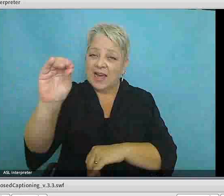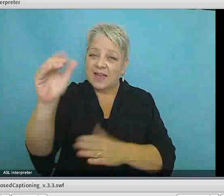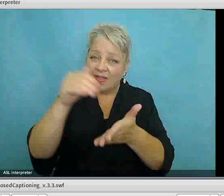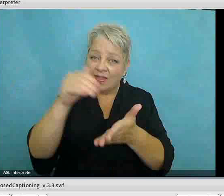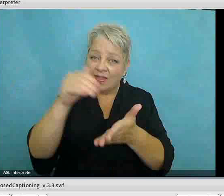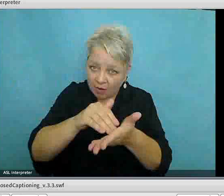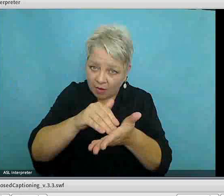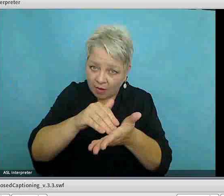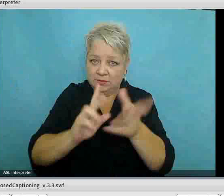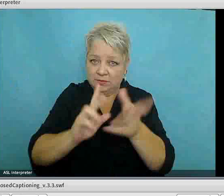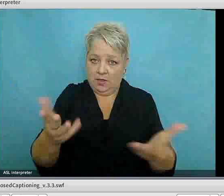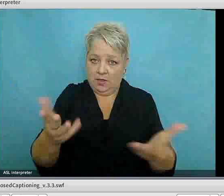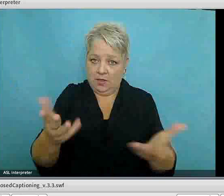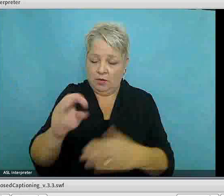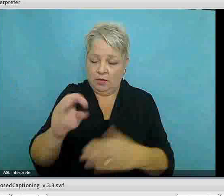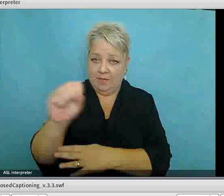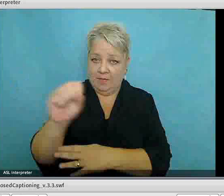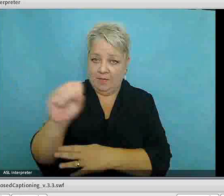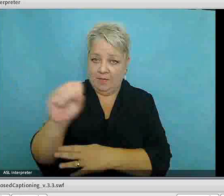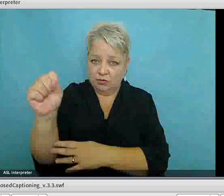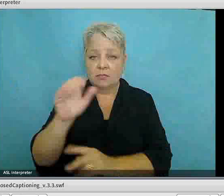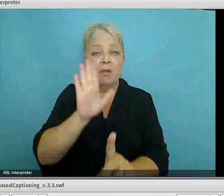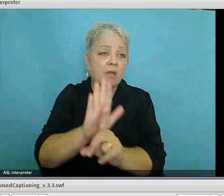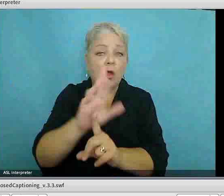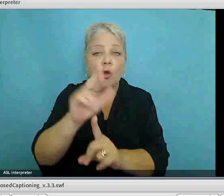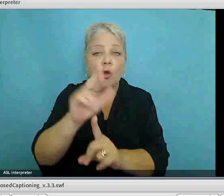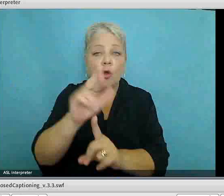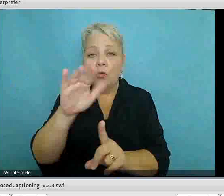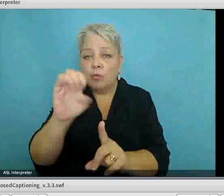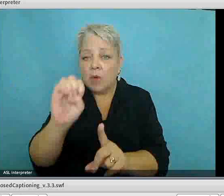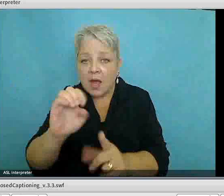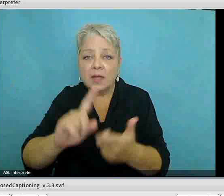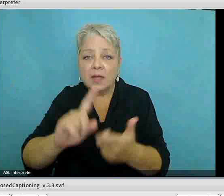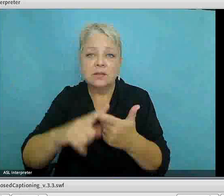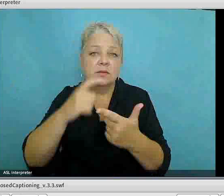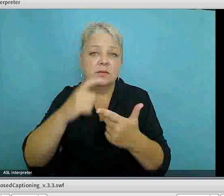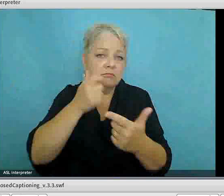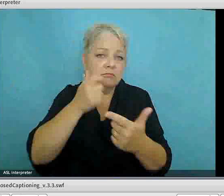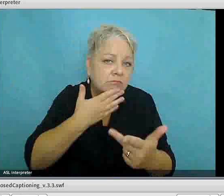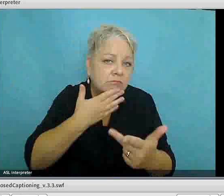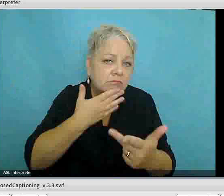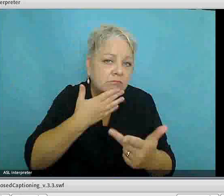cultures, sexual orientations, religions, and abilities, including varying physical,